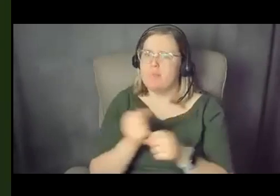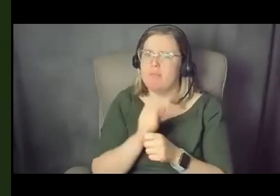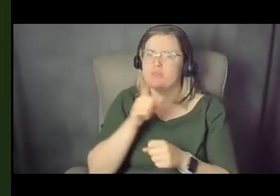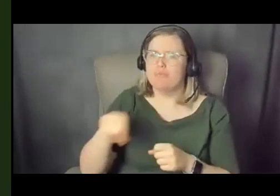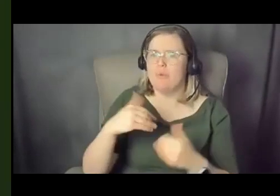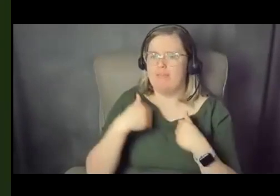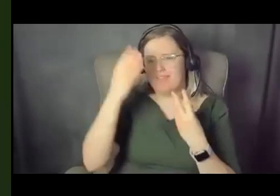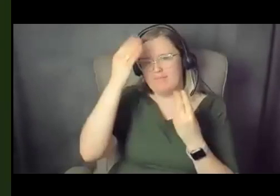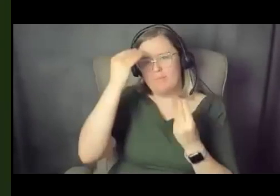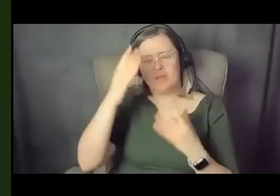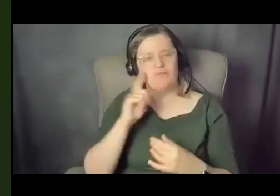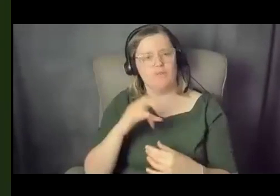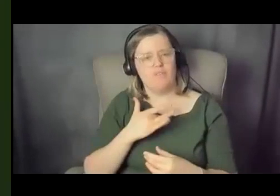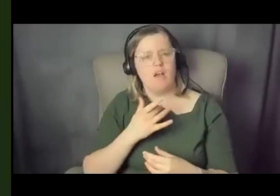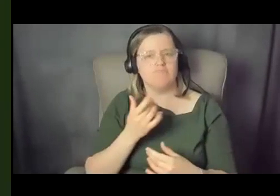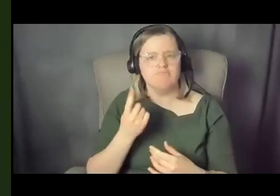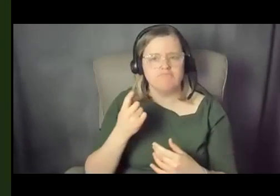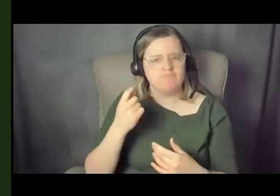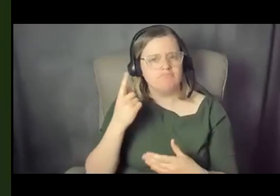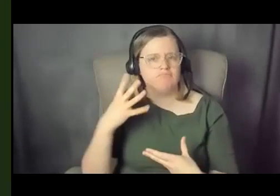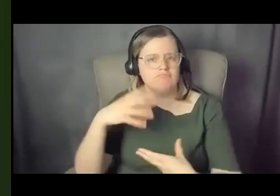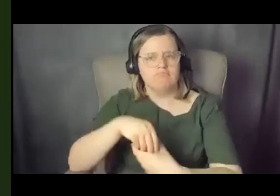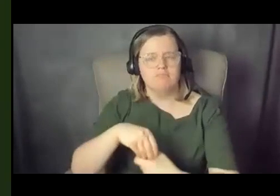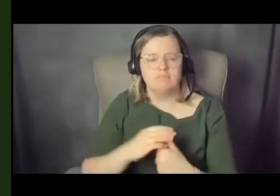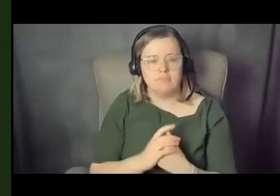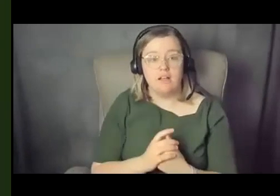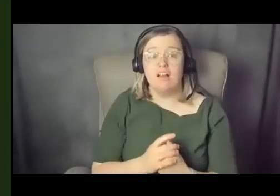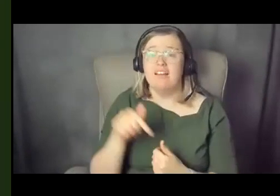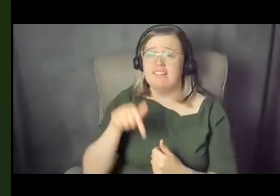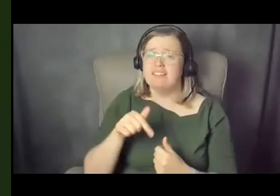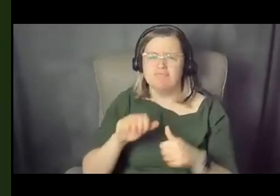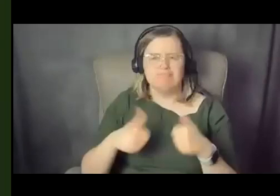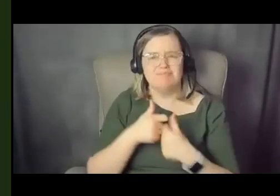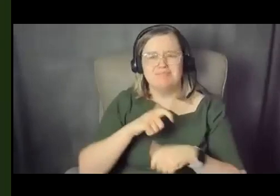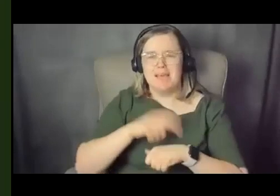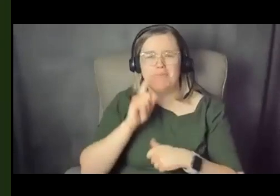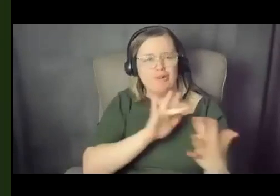So because this is such a challenging time to do project outreach, we are creating multiple ways for the community